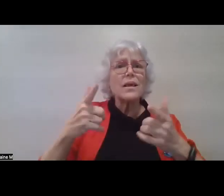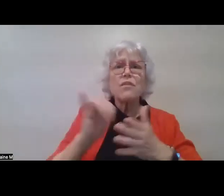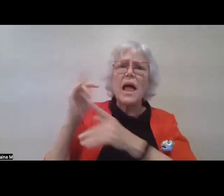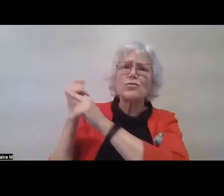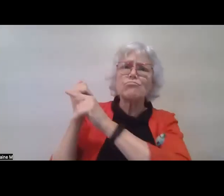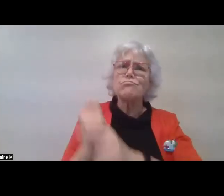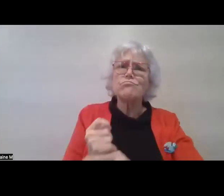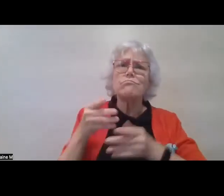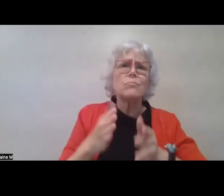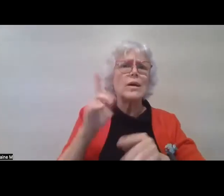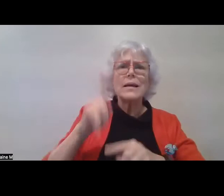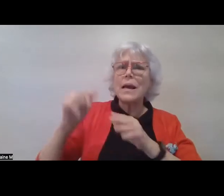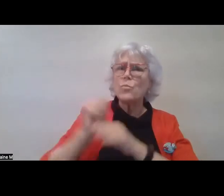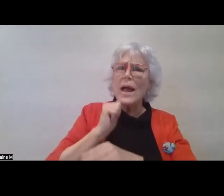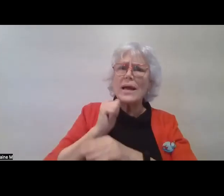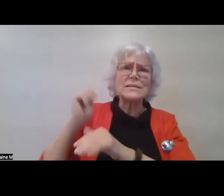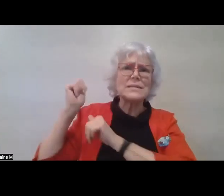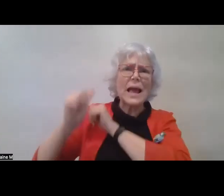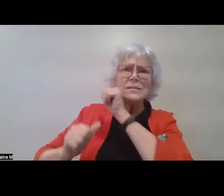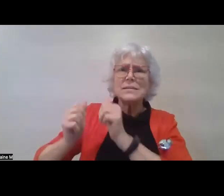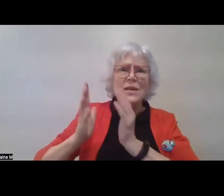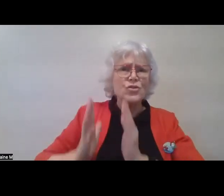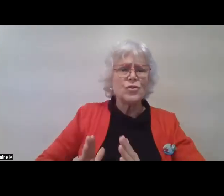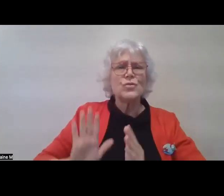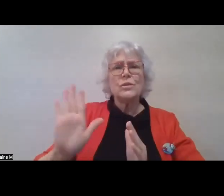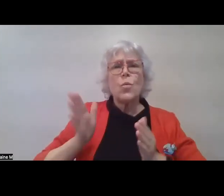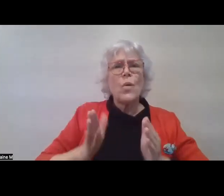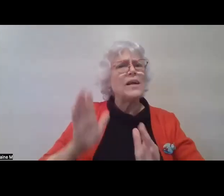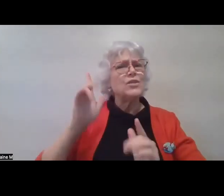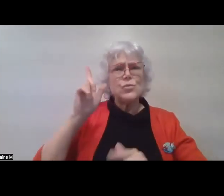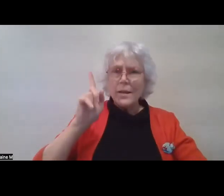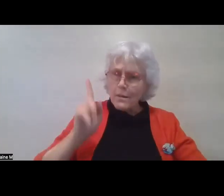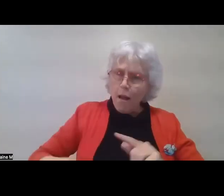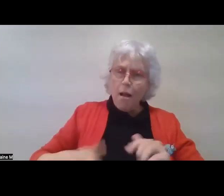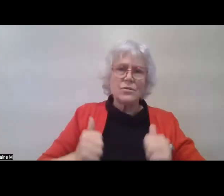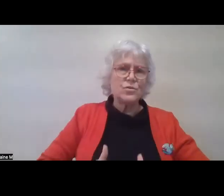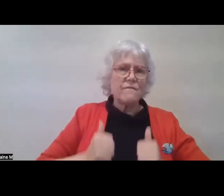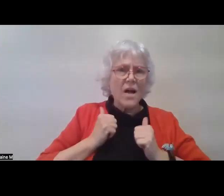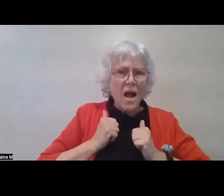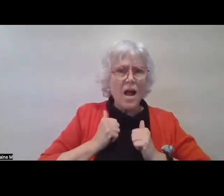ancestral ways of being, you really cannot survive. This is a genocide of